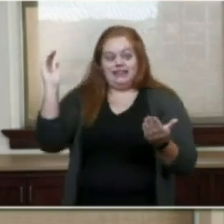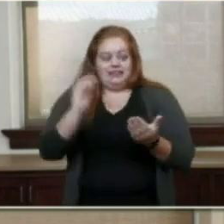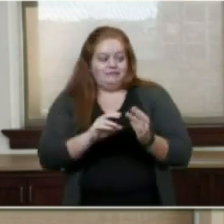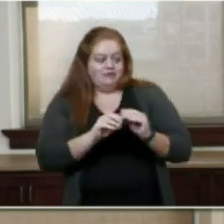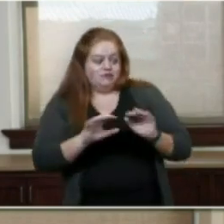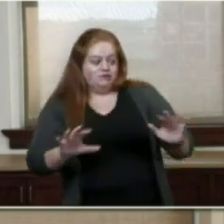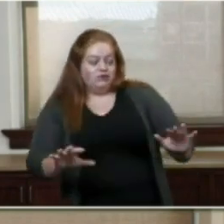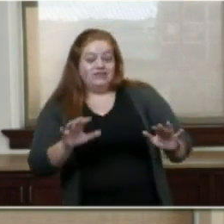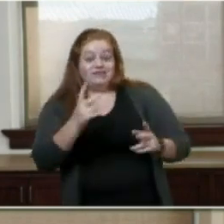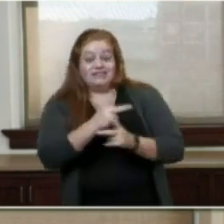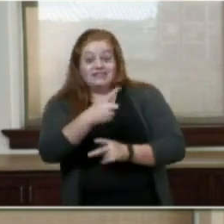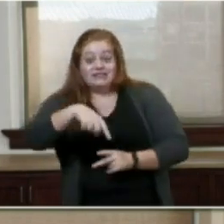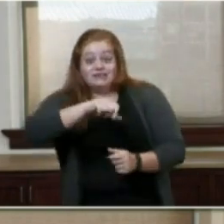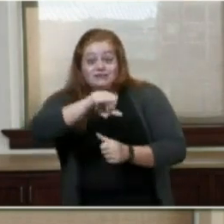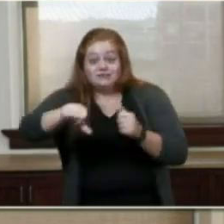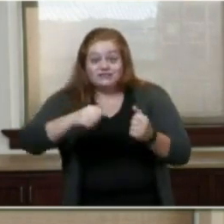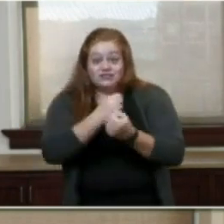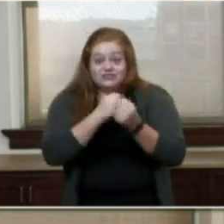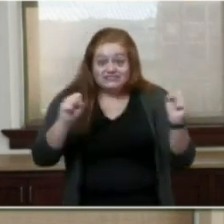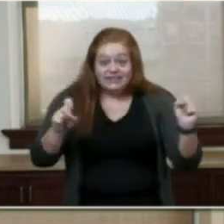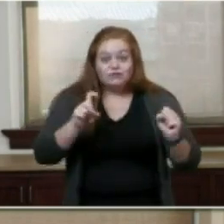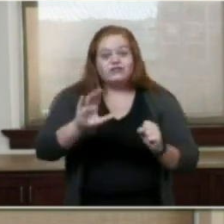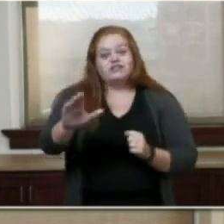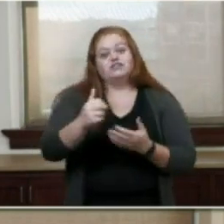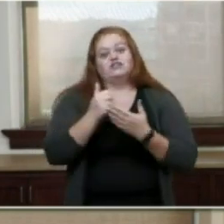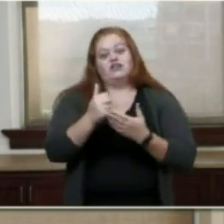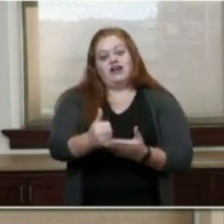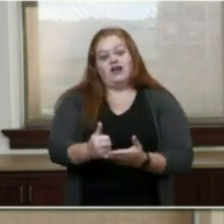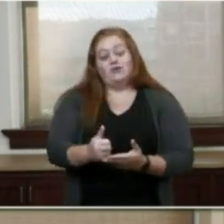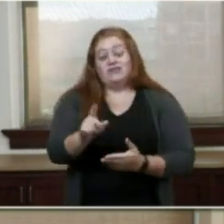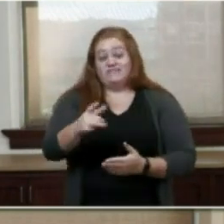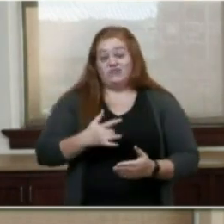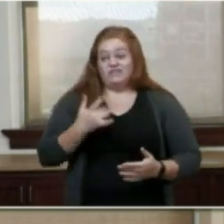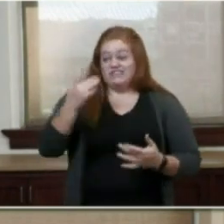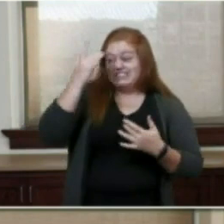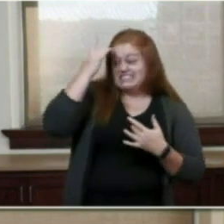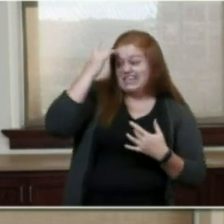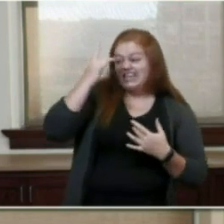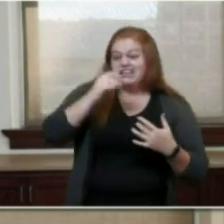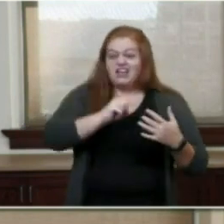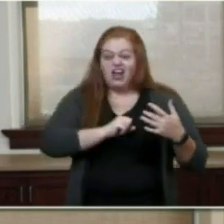We need your help if you're sick, have symptoms or were in close contact with